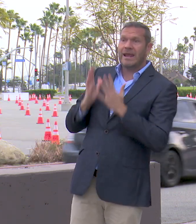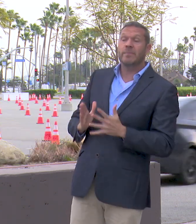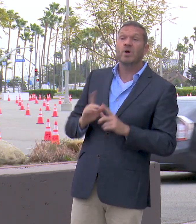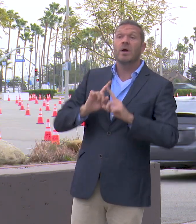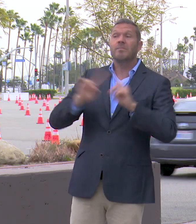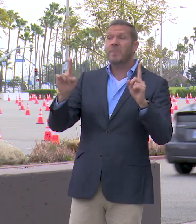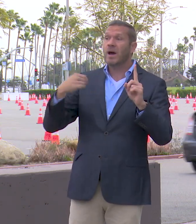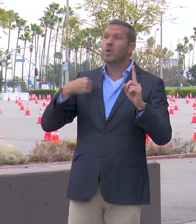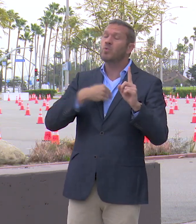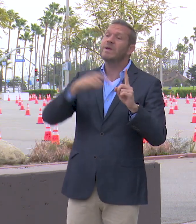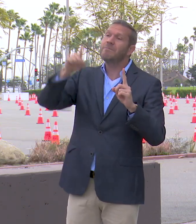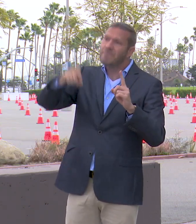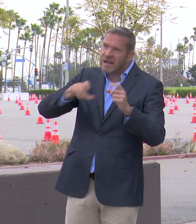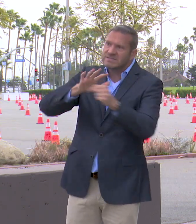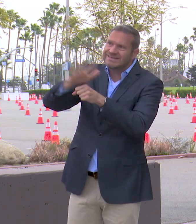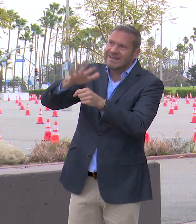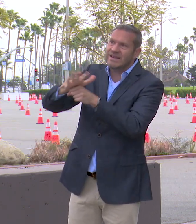And so that is a conversation that's ongoing.